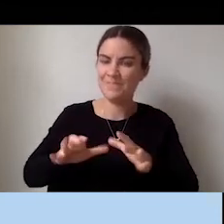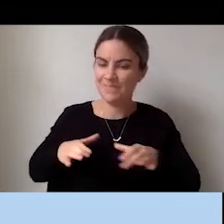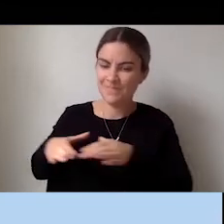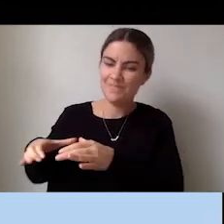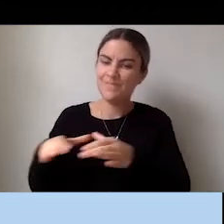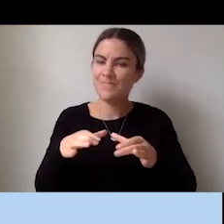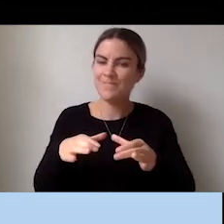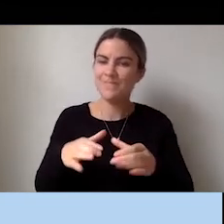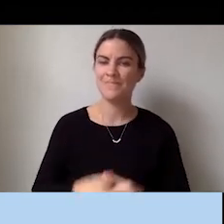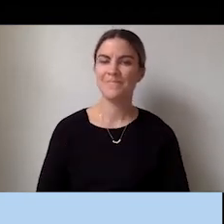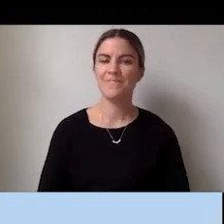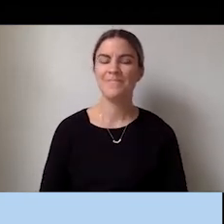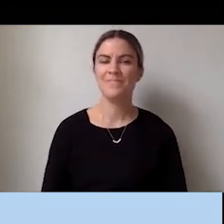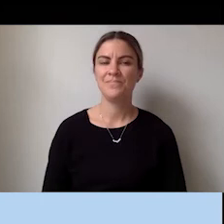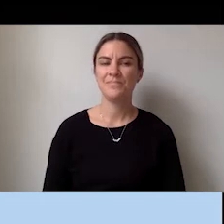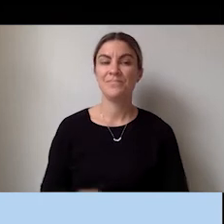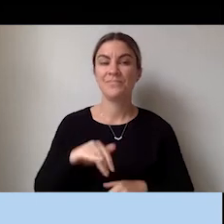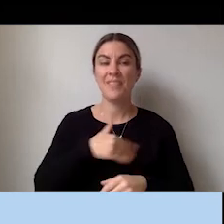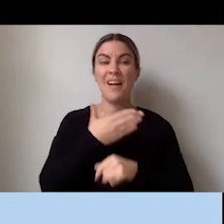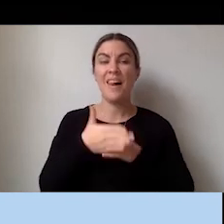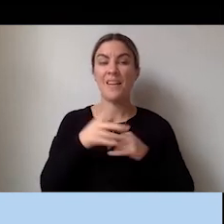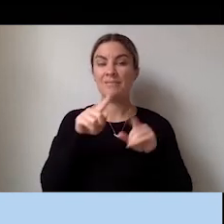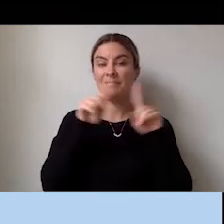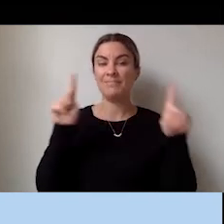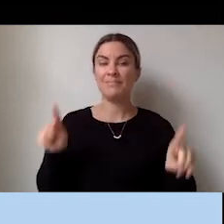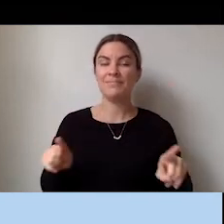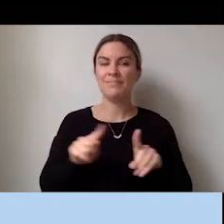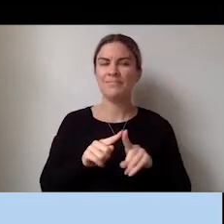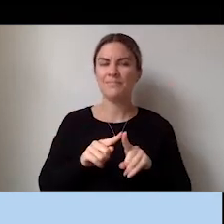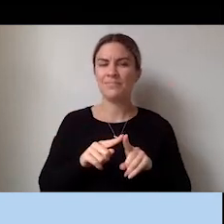The last slide here, it has a picture of Wile E. Coyote